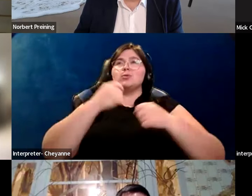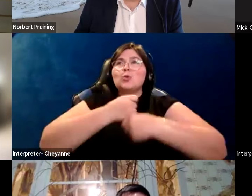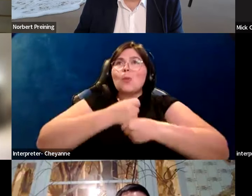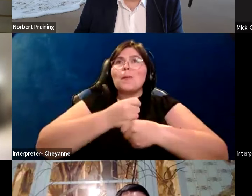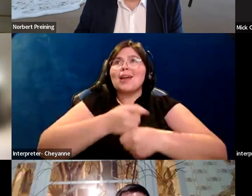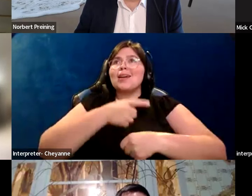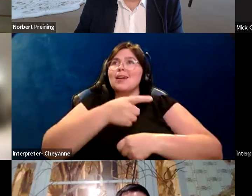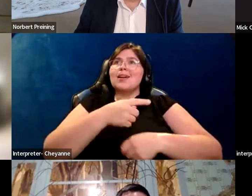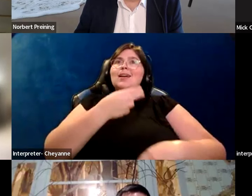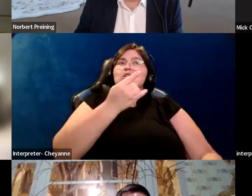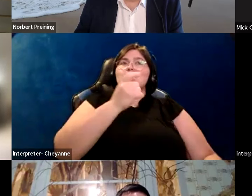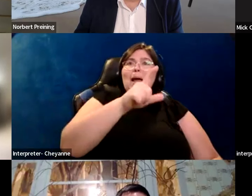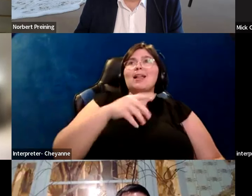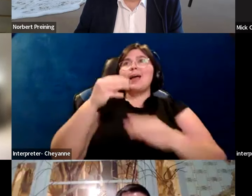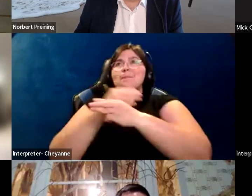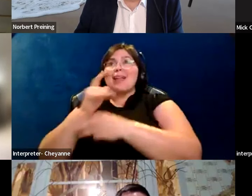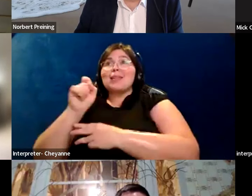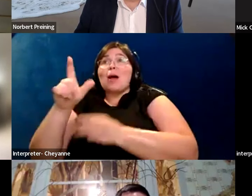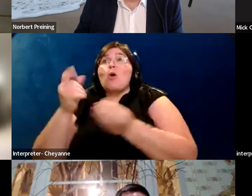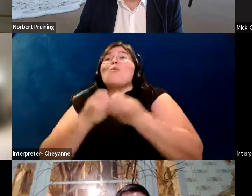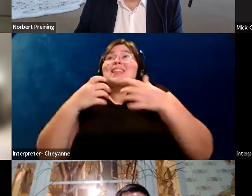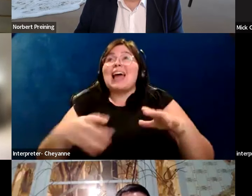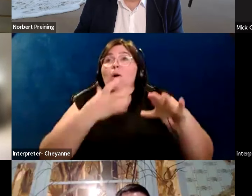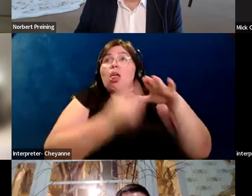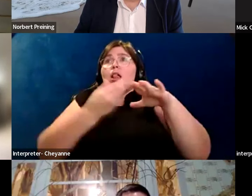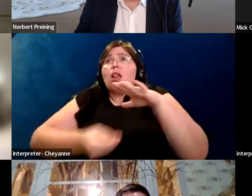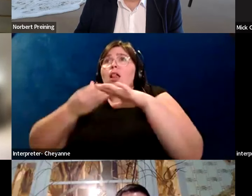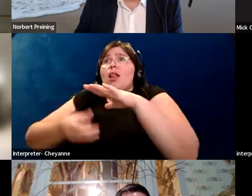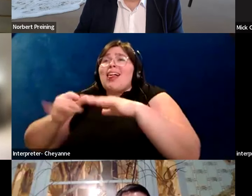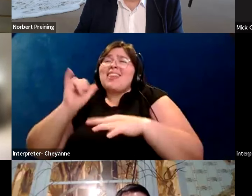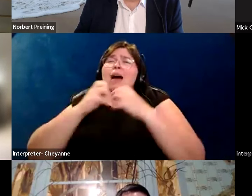and MathML without losing all the rich semantic information so